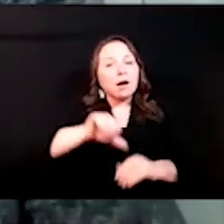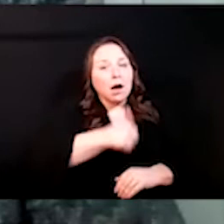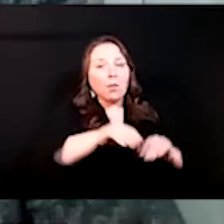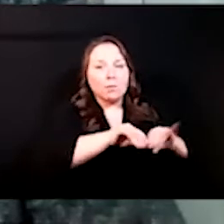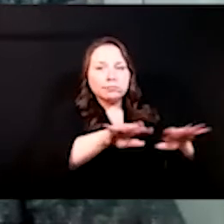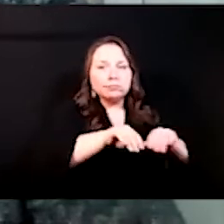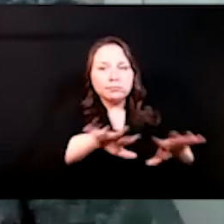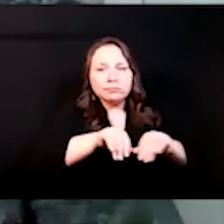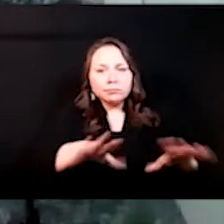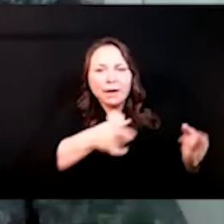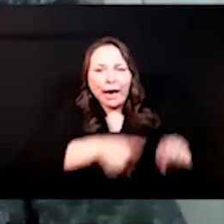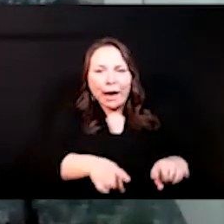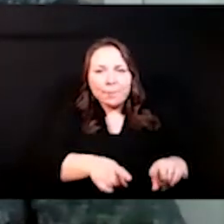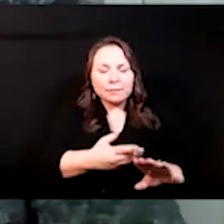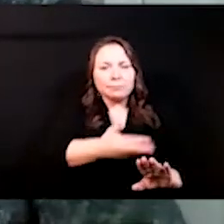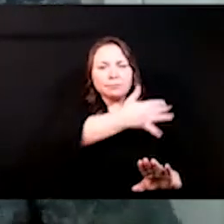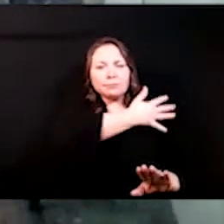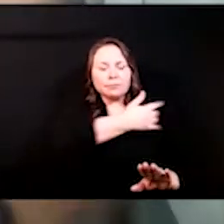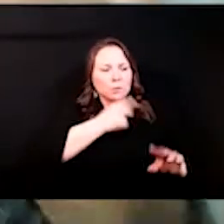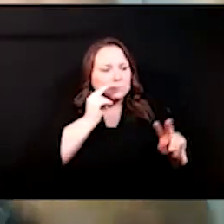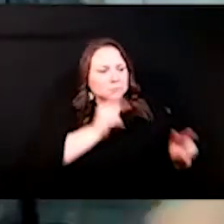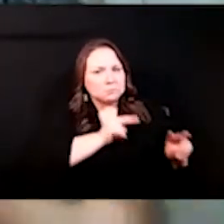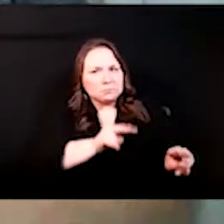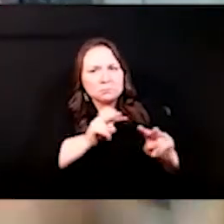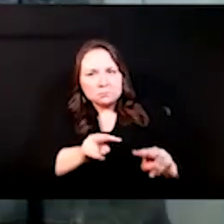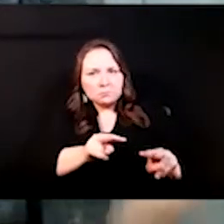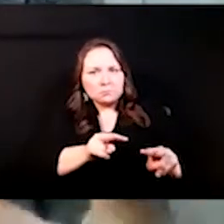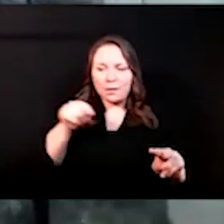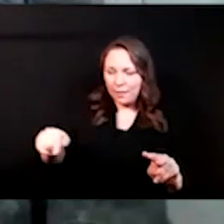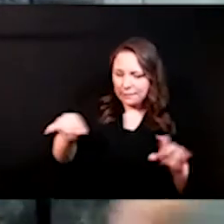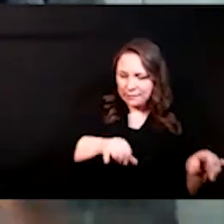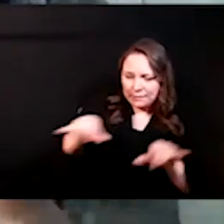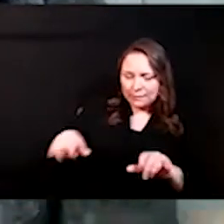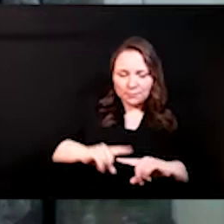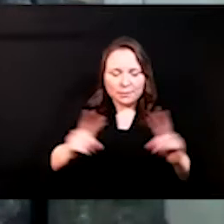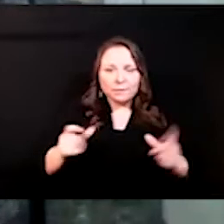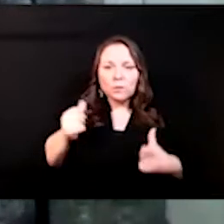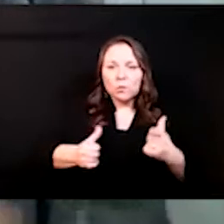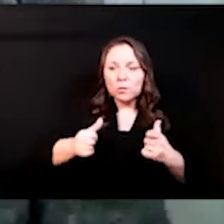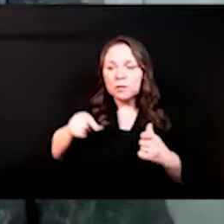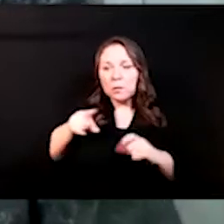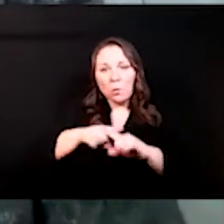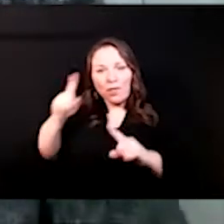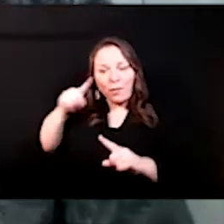THE PAST AND YOU KNOW, THINKING BACK TO THOSE, YOU KNOW, POTENTIALLY THIS IS SOMETHING THAT WAS GOING TO BE